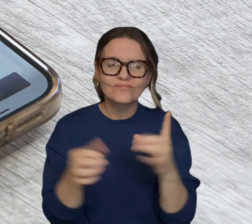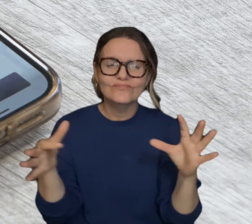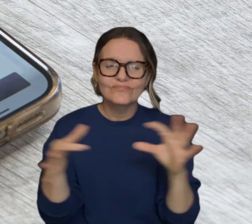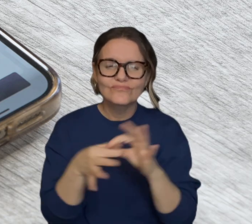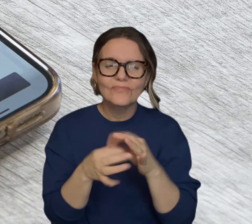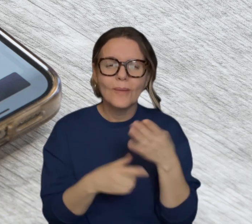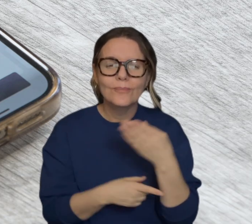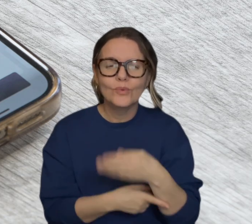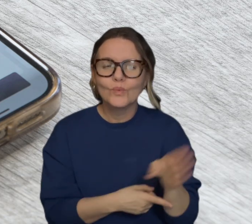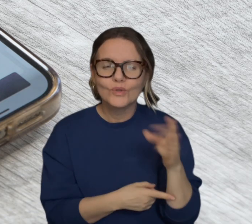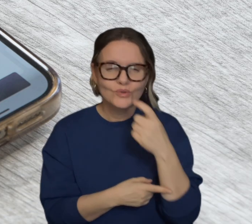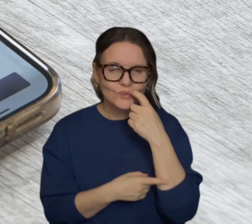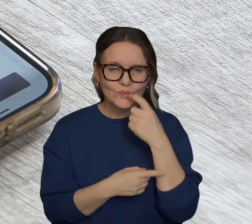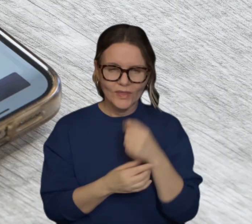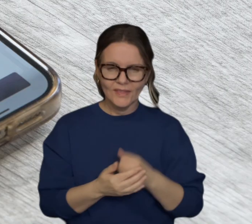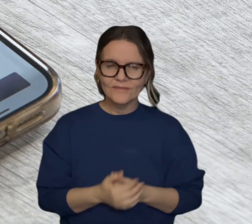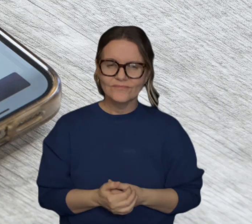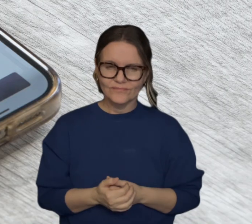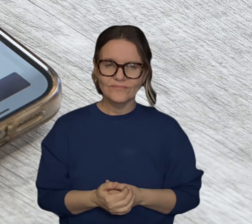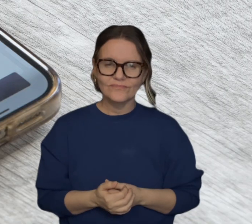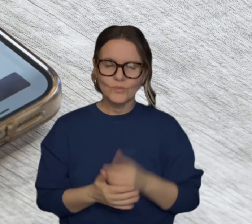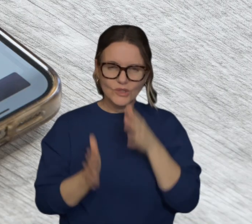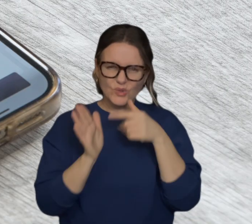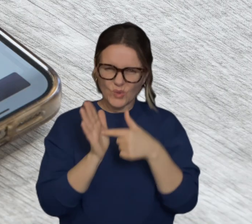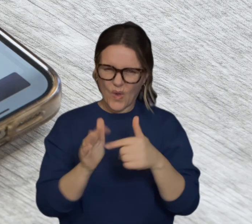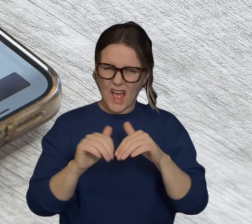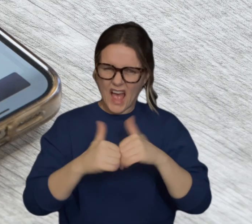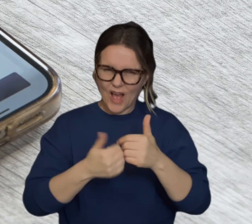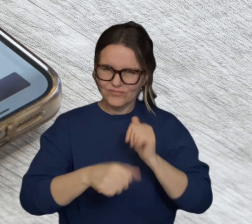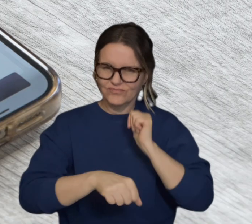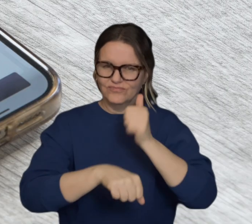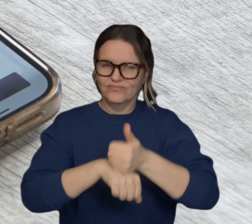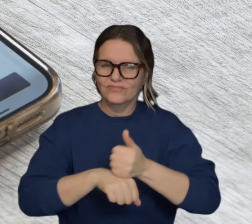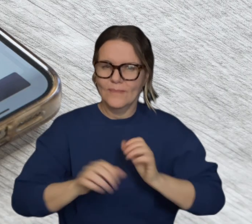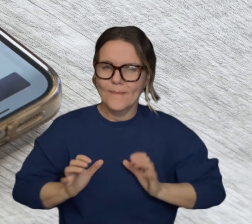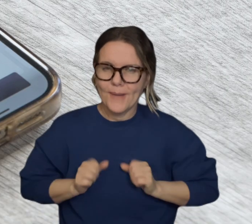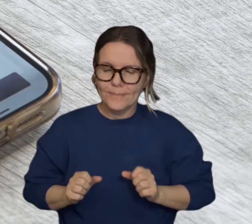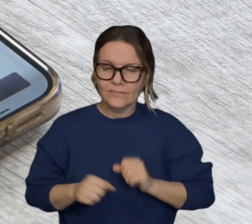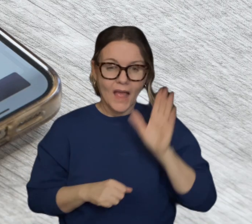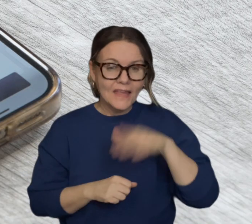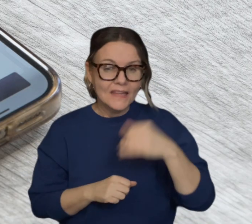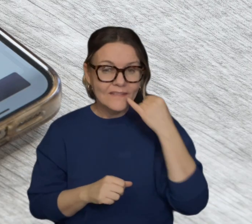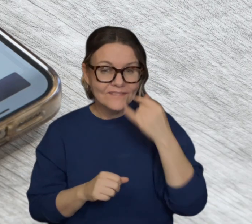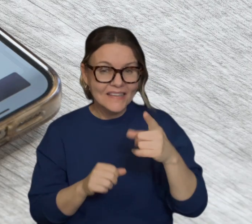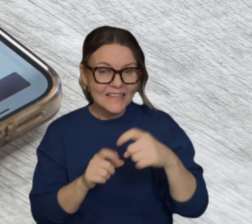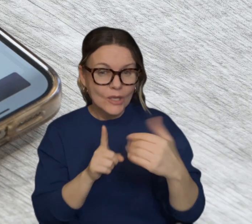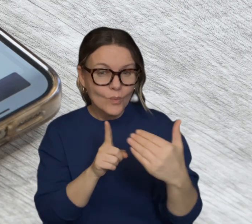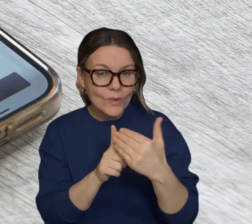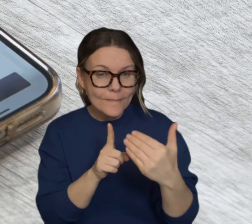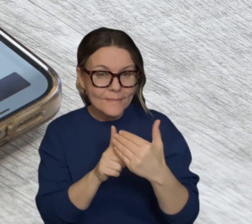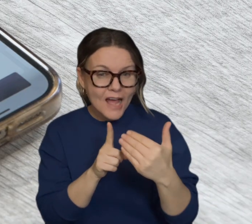through how to pair your app with Bluetooth to the pump and it will also show you how to